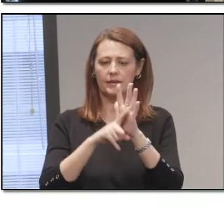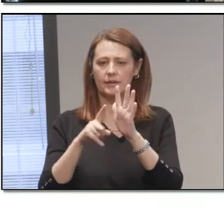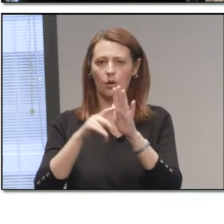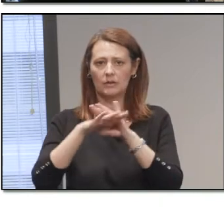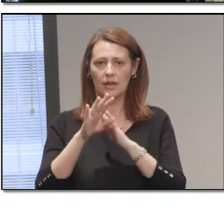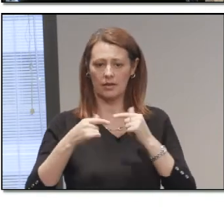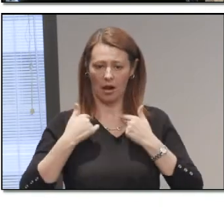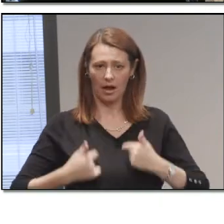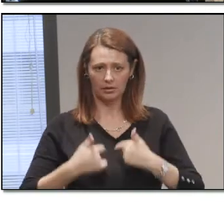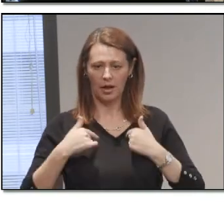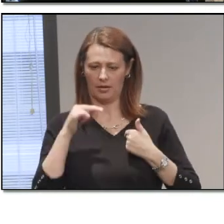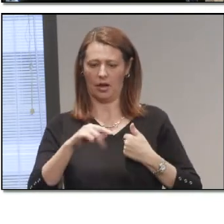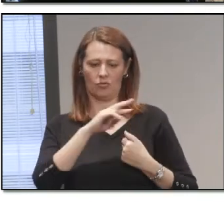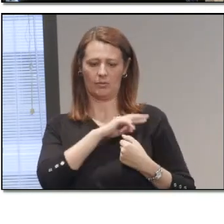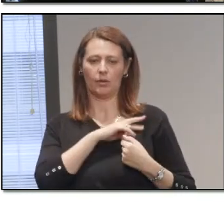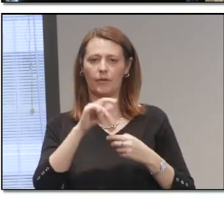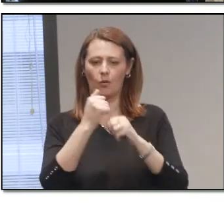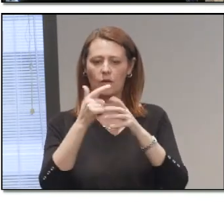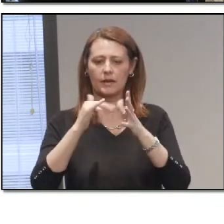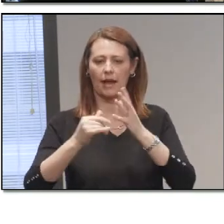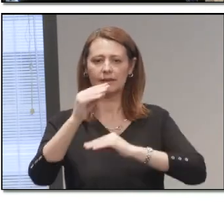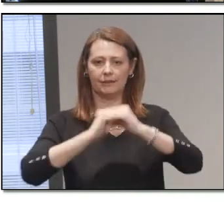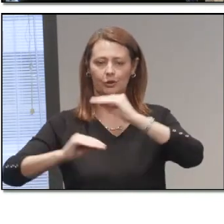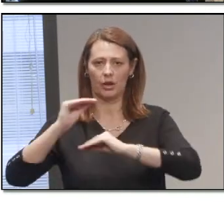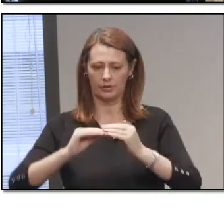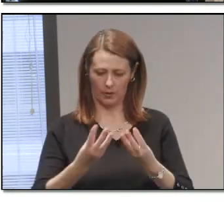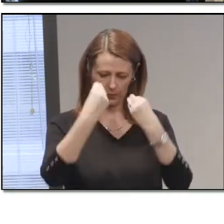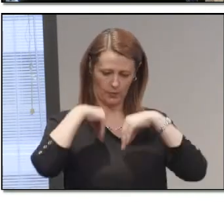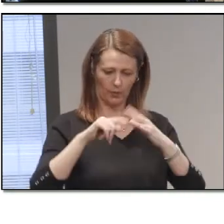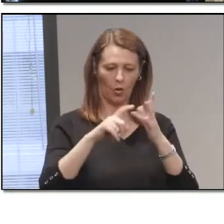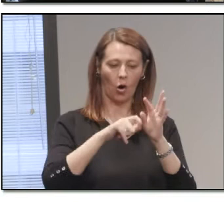ones that are responsible for gas exchange, so taking oxygen out of the air and getting carbon